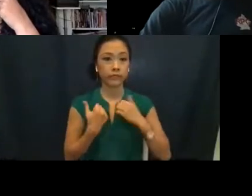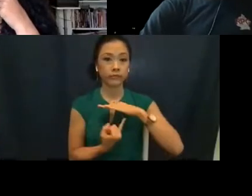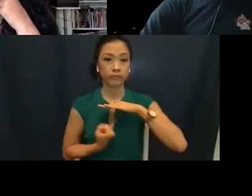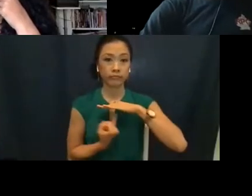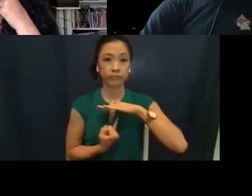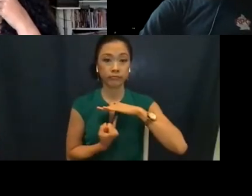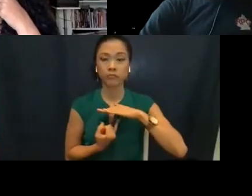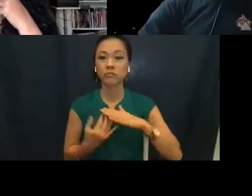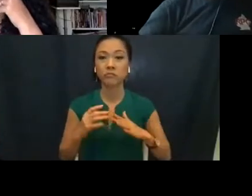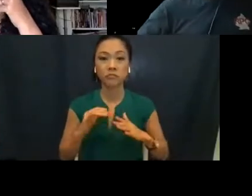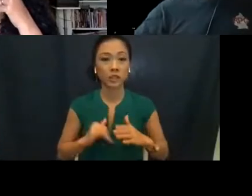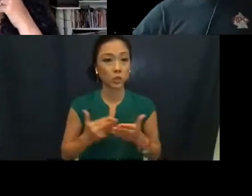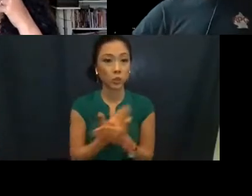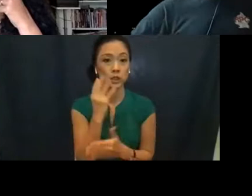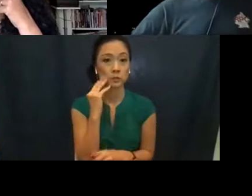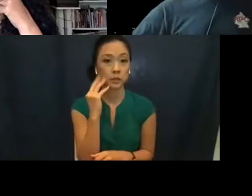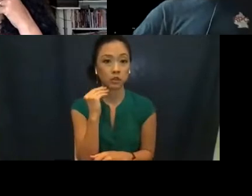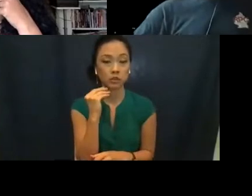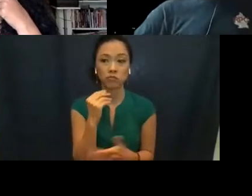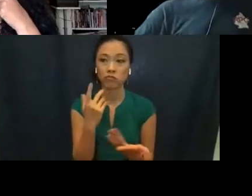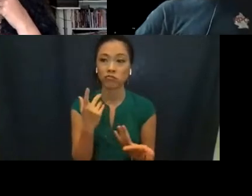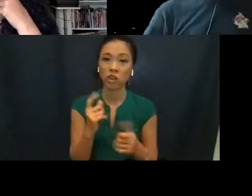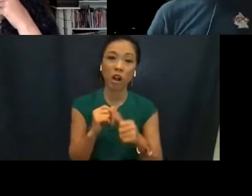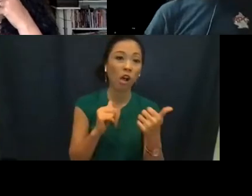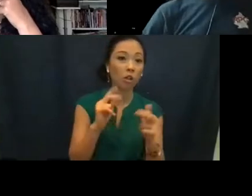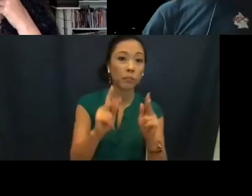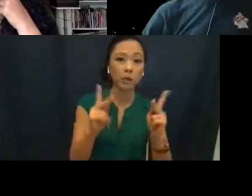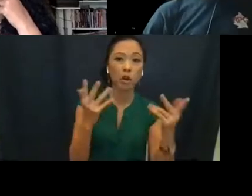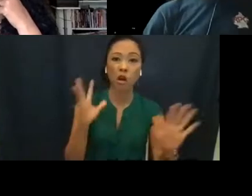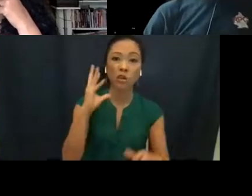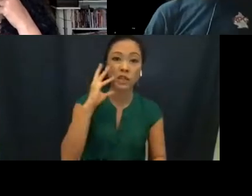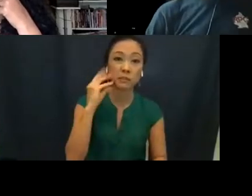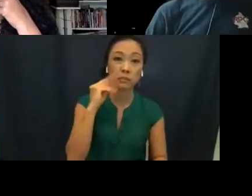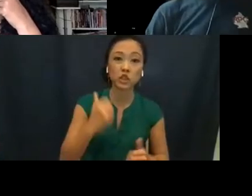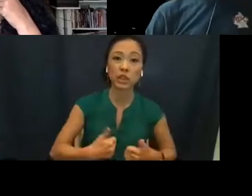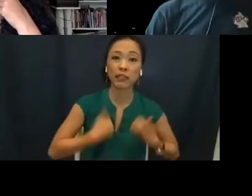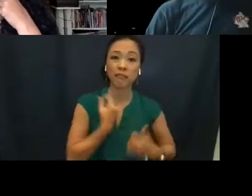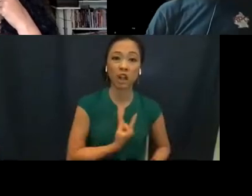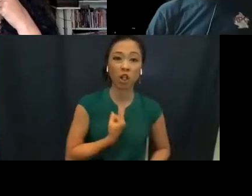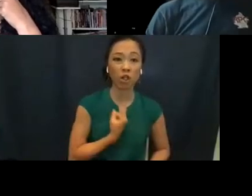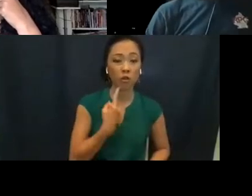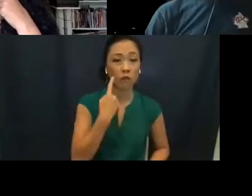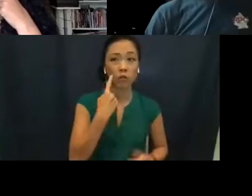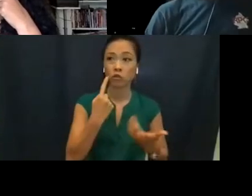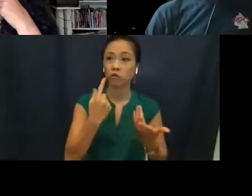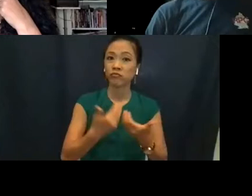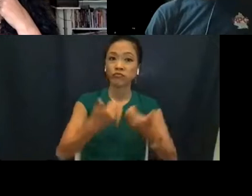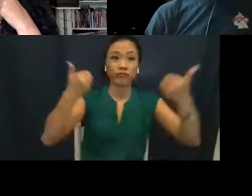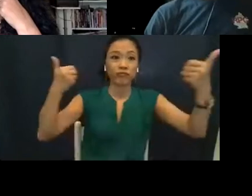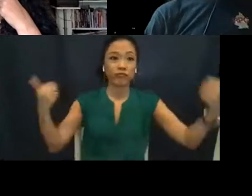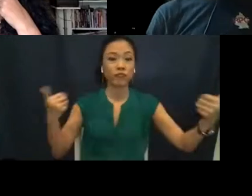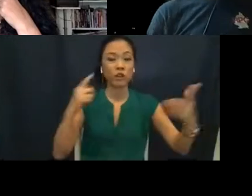of time for different reasons. Gabri, your kiss to the screen, like I saw your lips differently